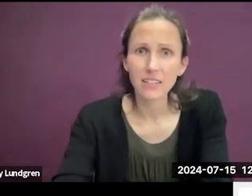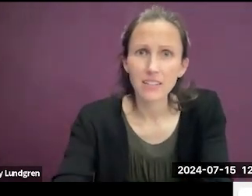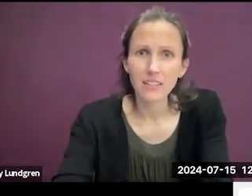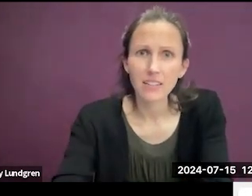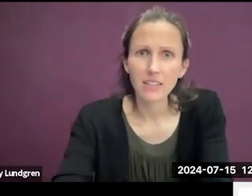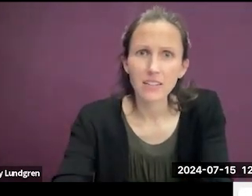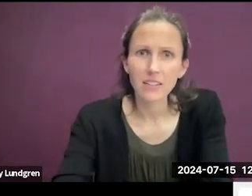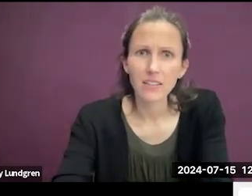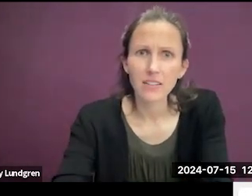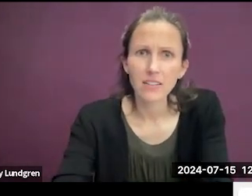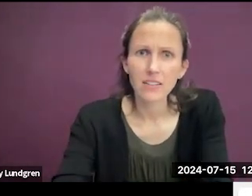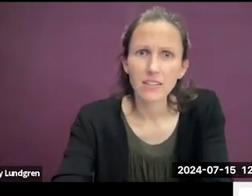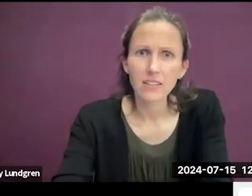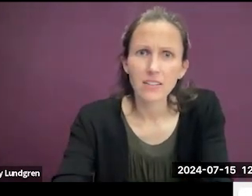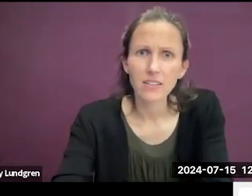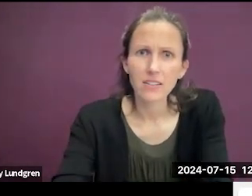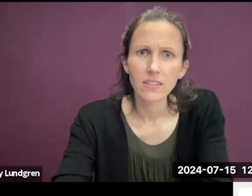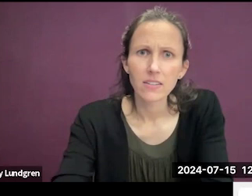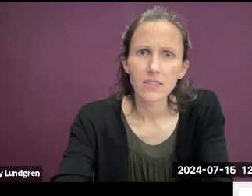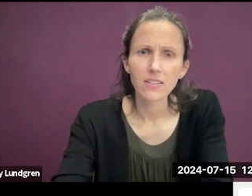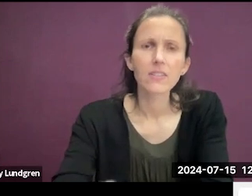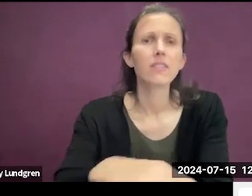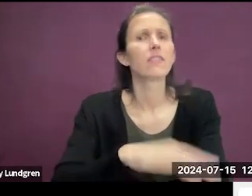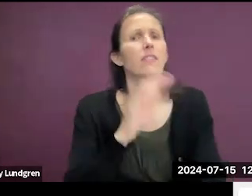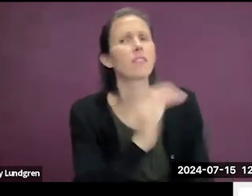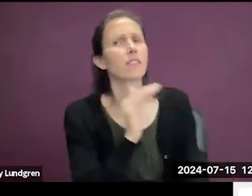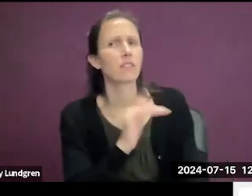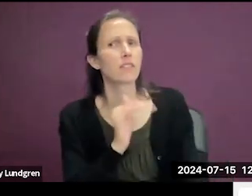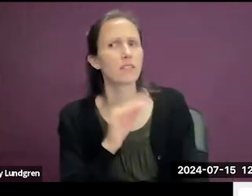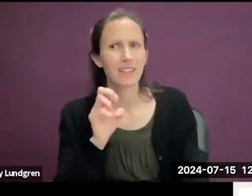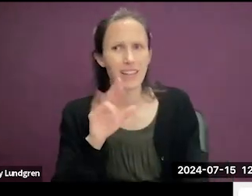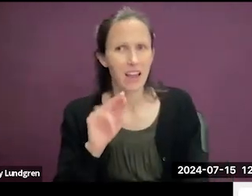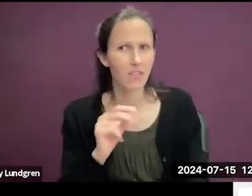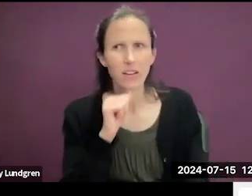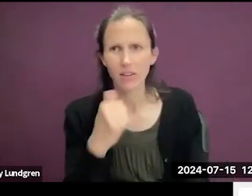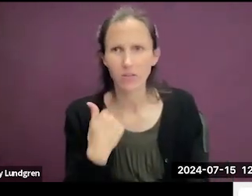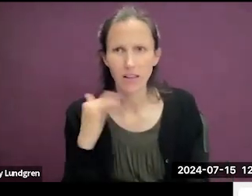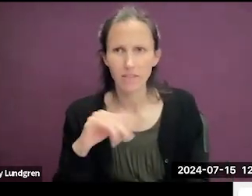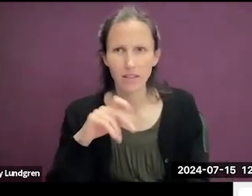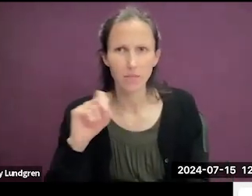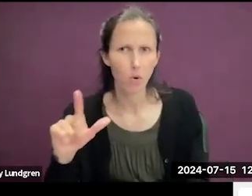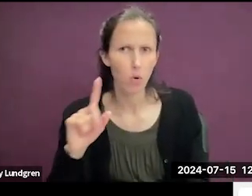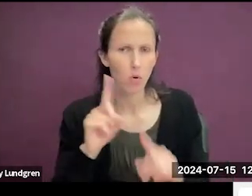Okay, I'm seeing- - Erin. some people shake heads. [Participant] Erin, I don't have that poll question.